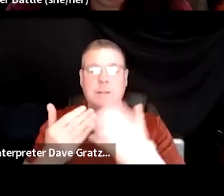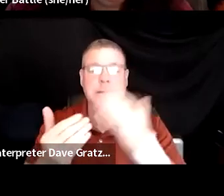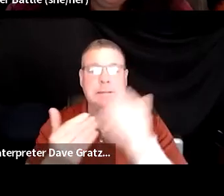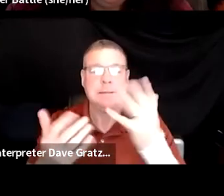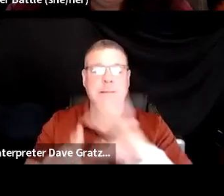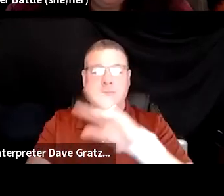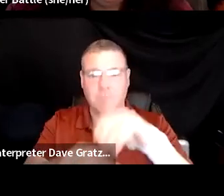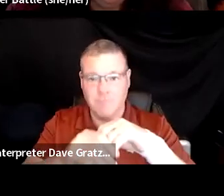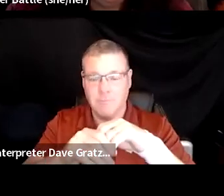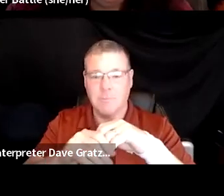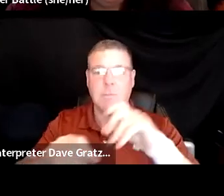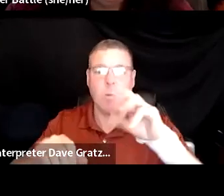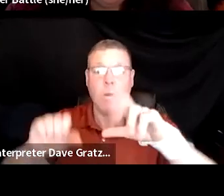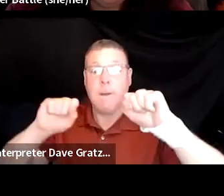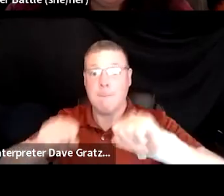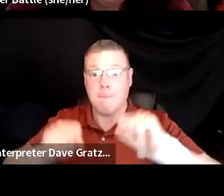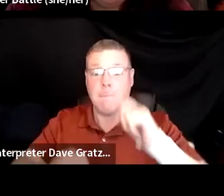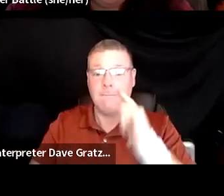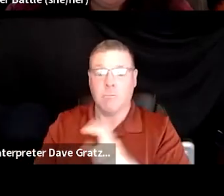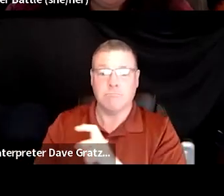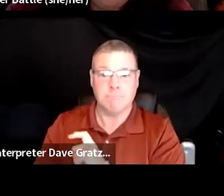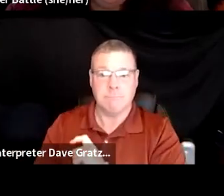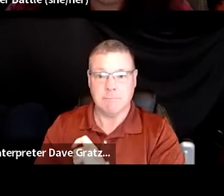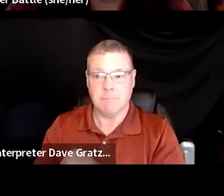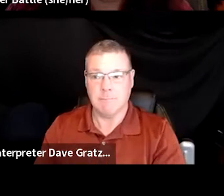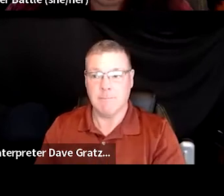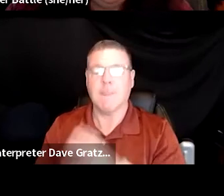or possible involvement of law enforcement? There's also another question in here